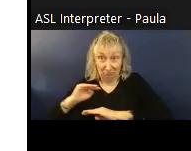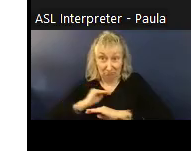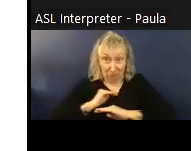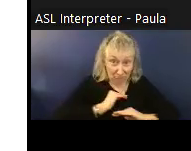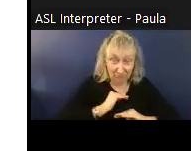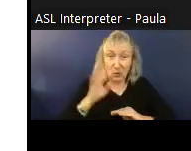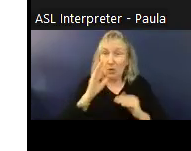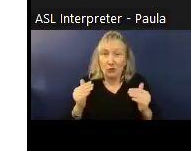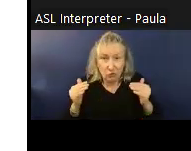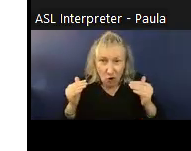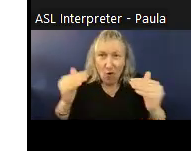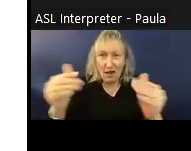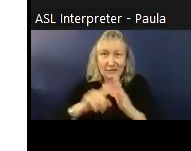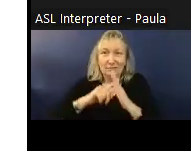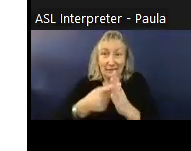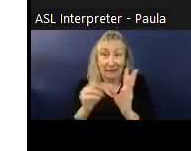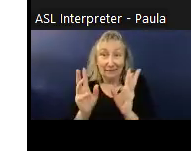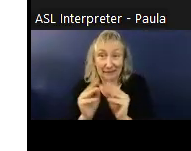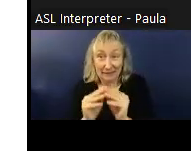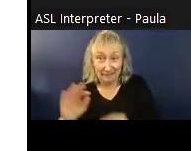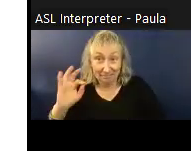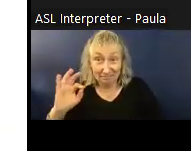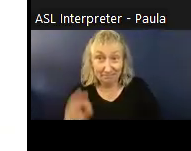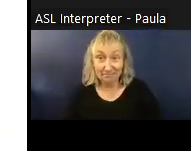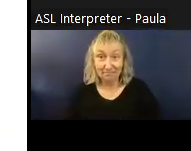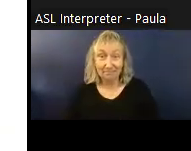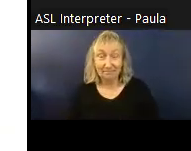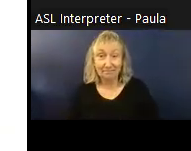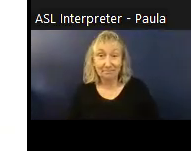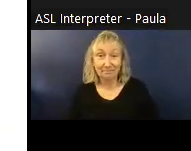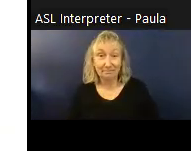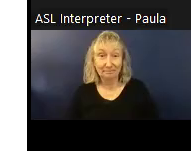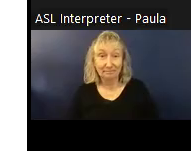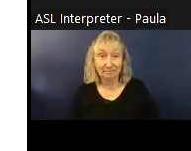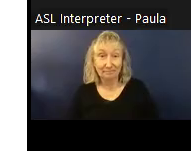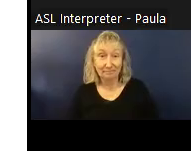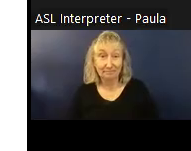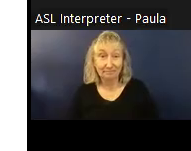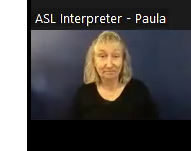OK, so it doesn't look like we have any questions.